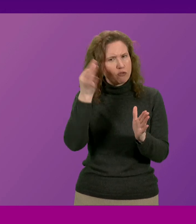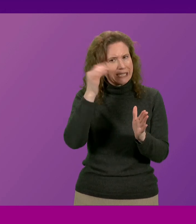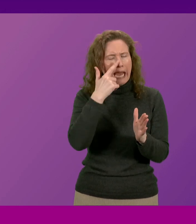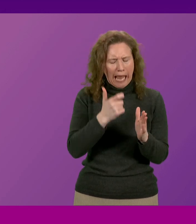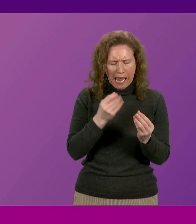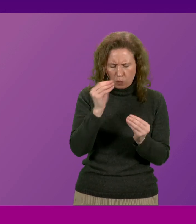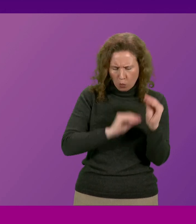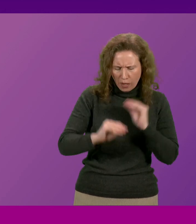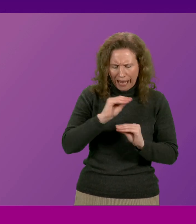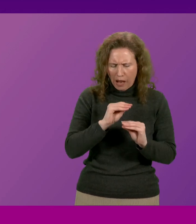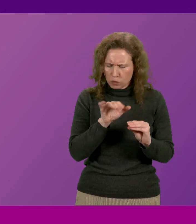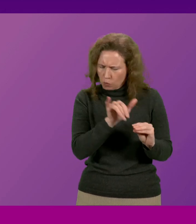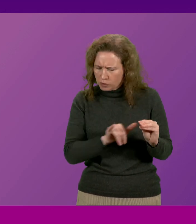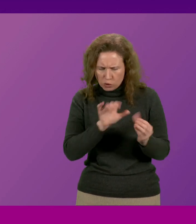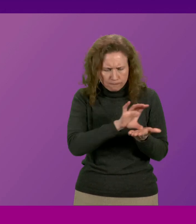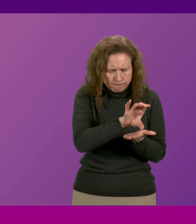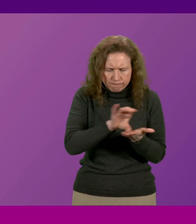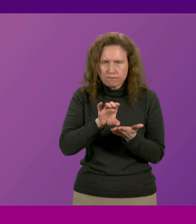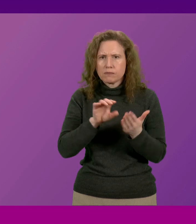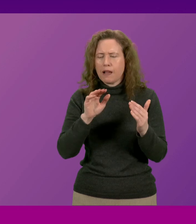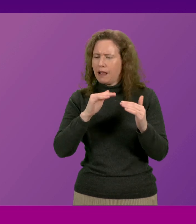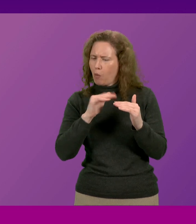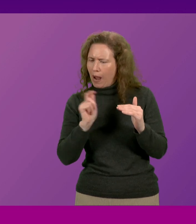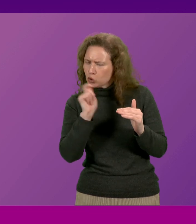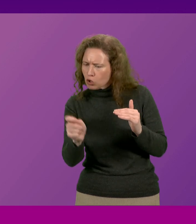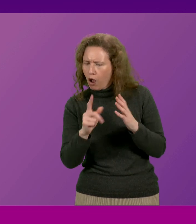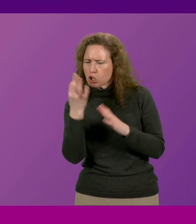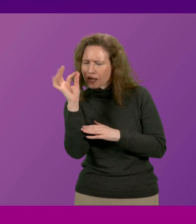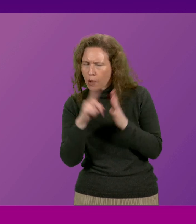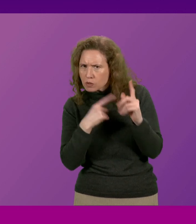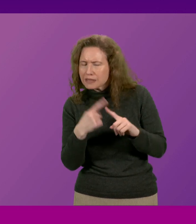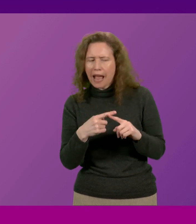decisions about the level of the council tax and about the funding of public services.